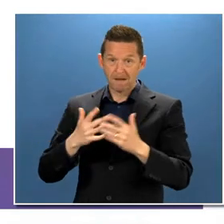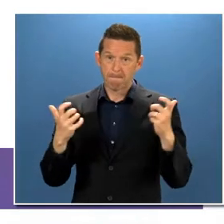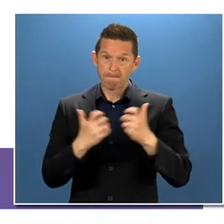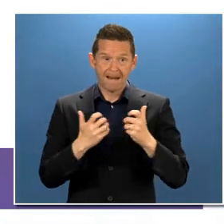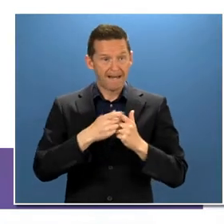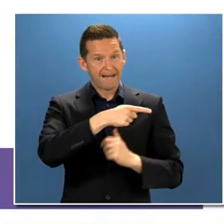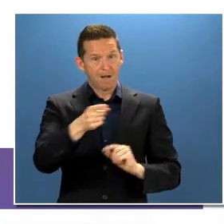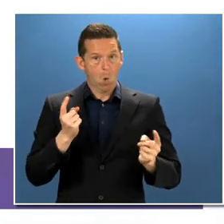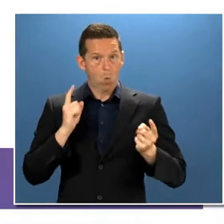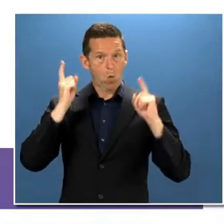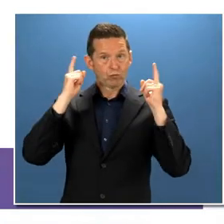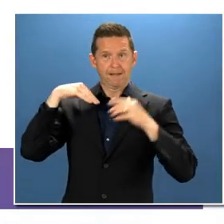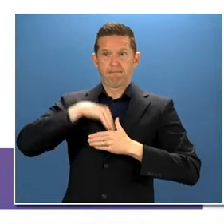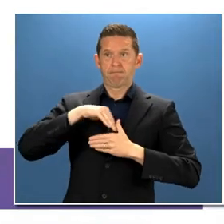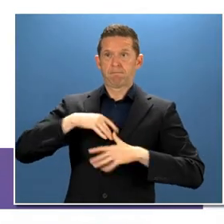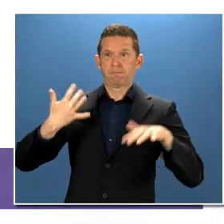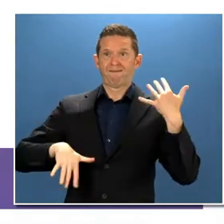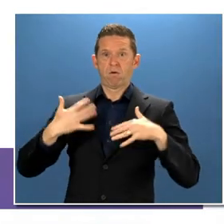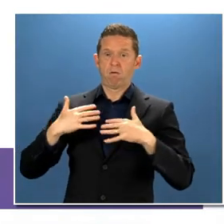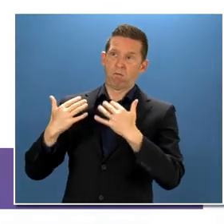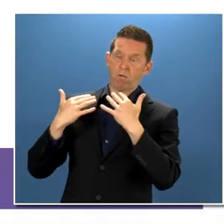to the Australian Human Rights Commission whether the outcome they will